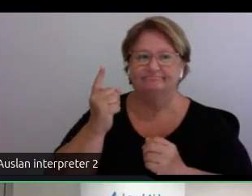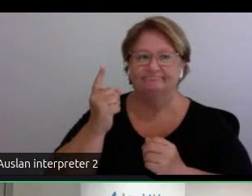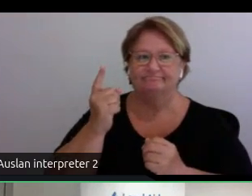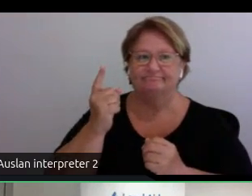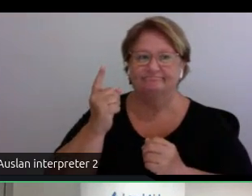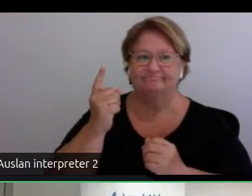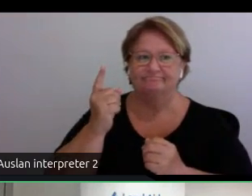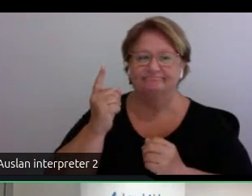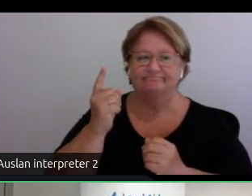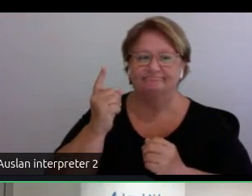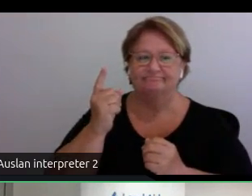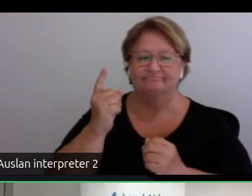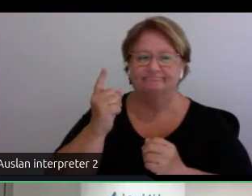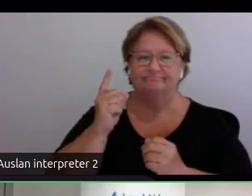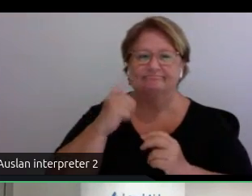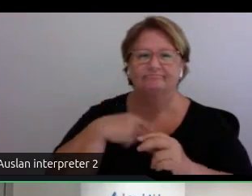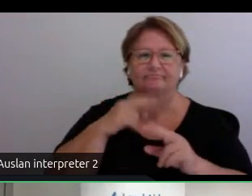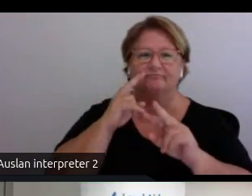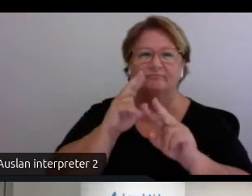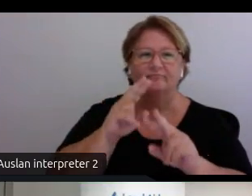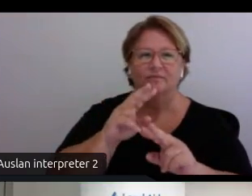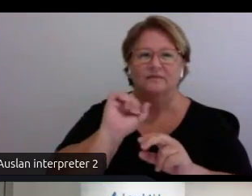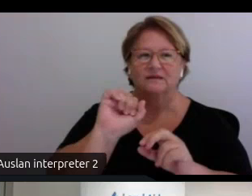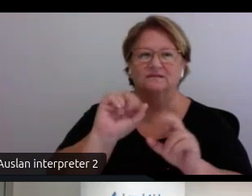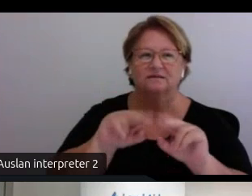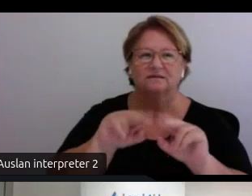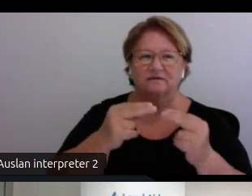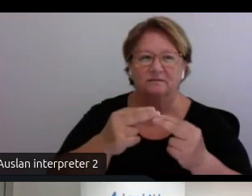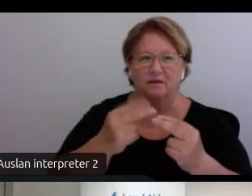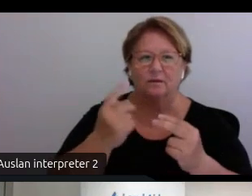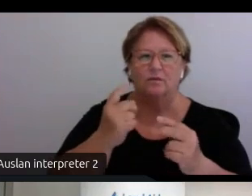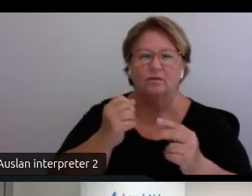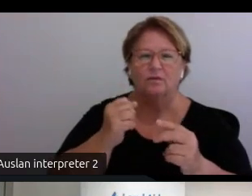go back and watch it. It's it's a peach. But uh we looked at George and his family who had been